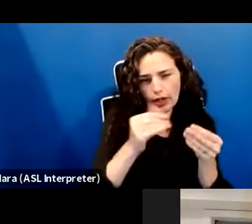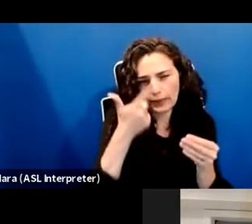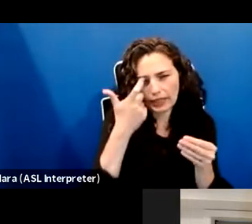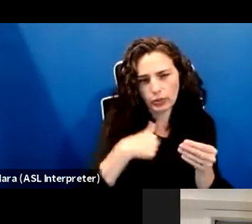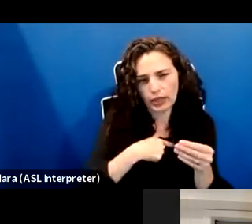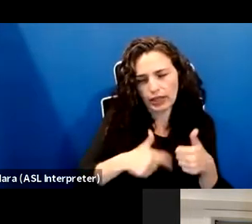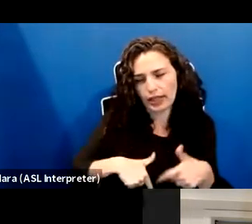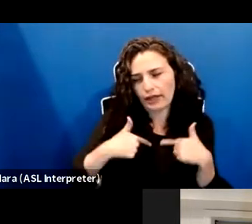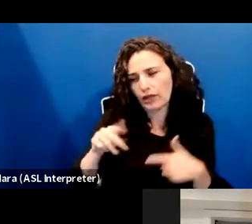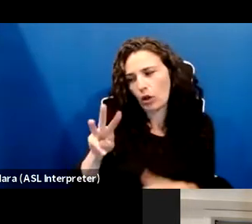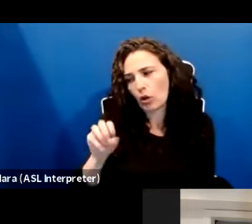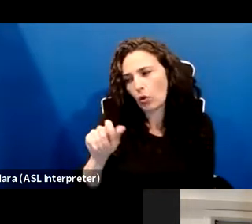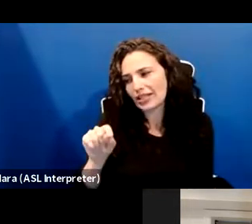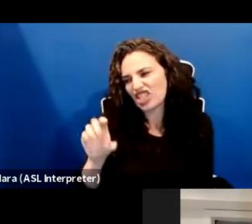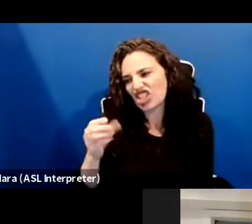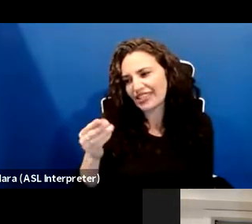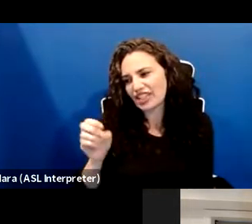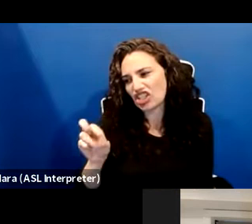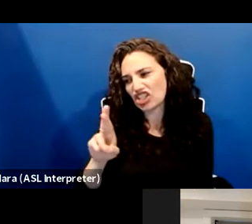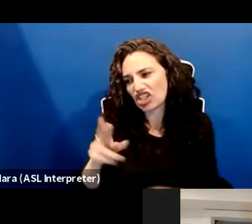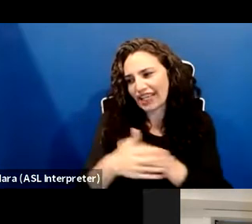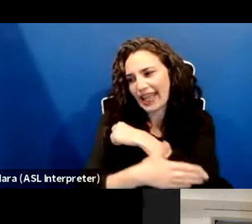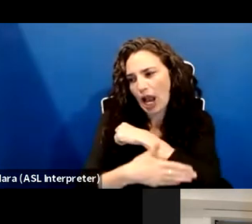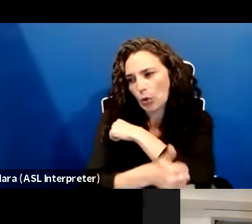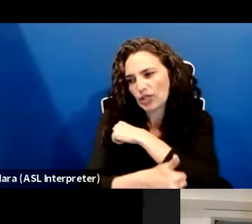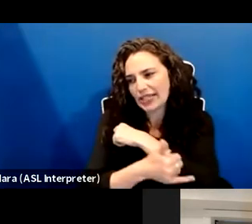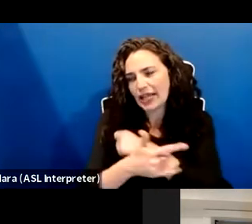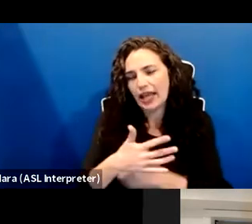and I guess Adi was filming my wife and I having lunch